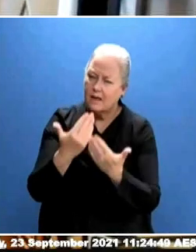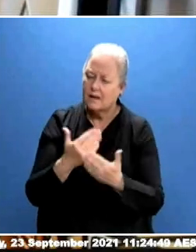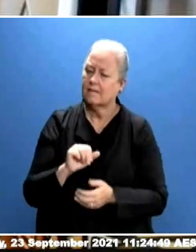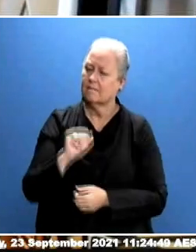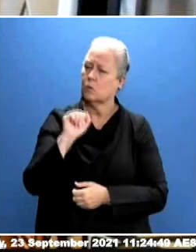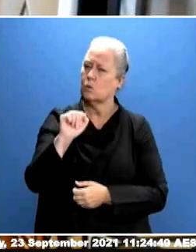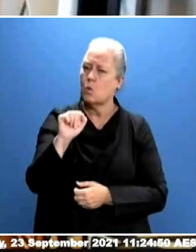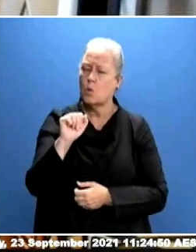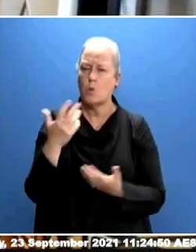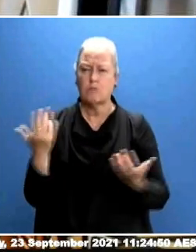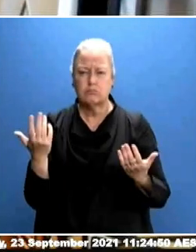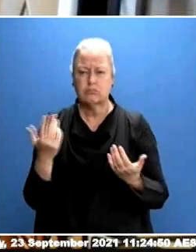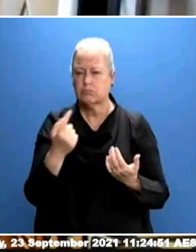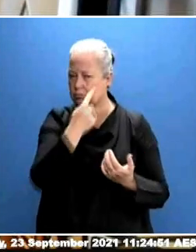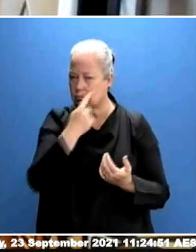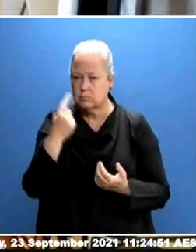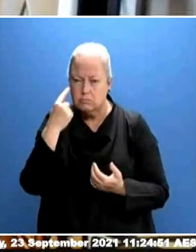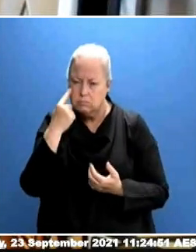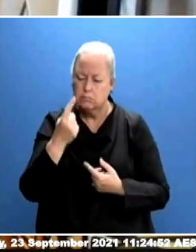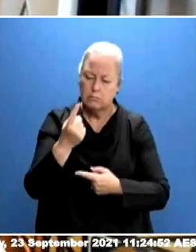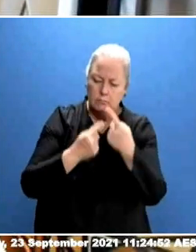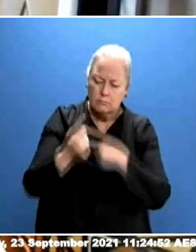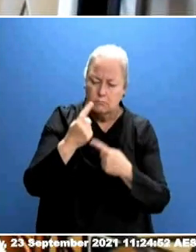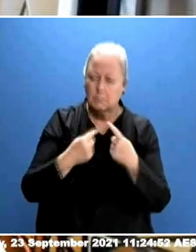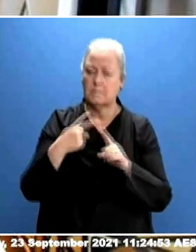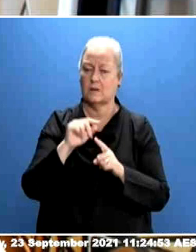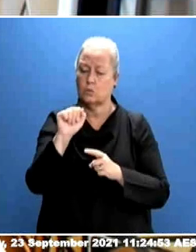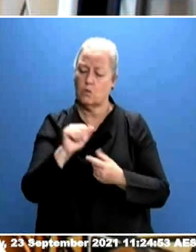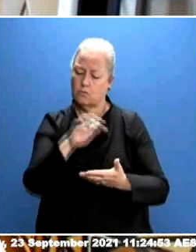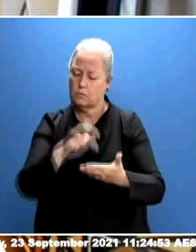and also, for the report from the Churchill Fellowship.